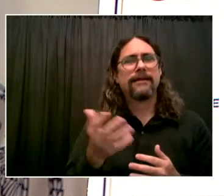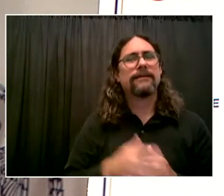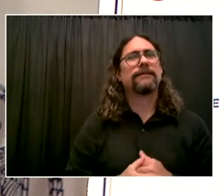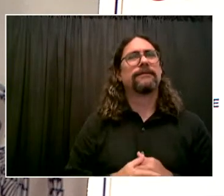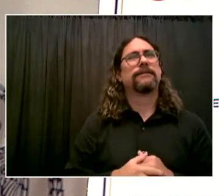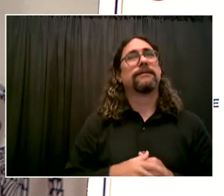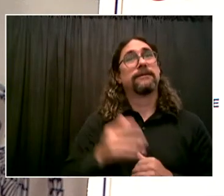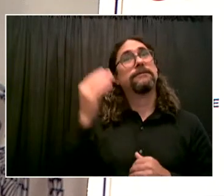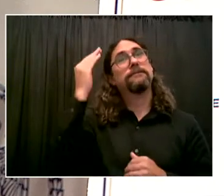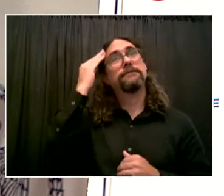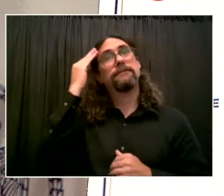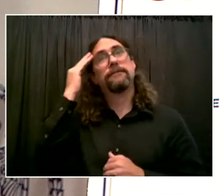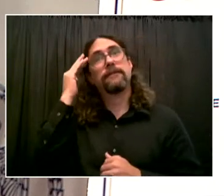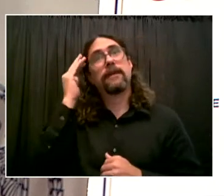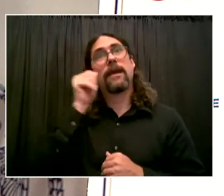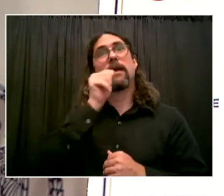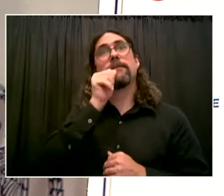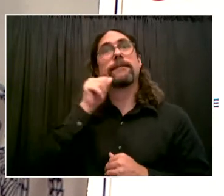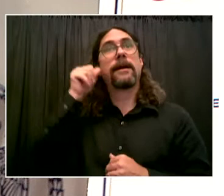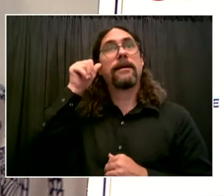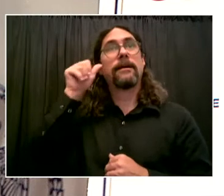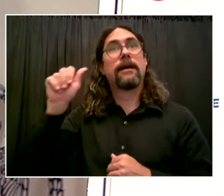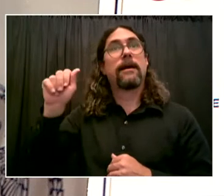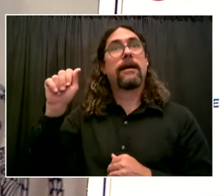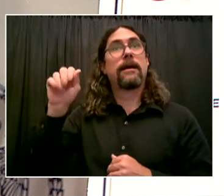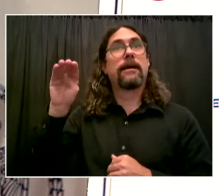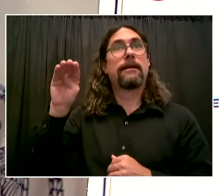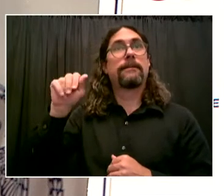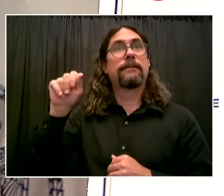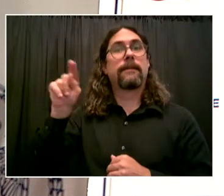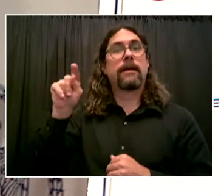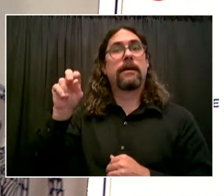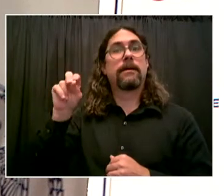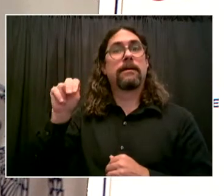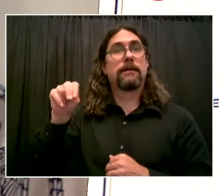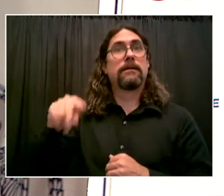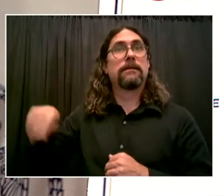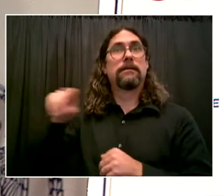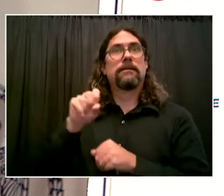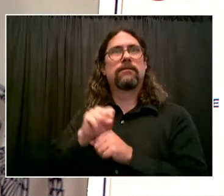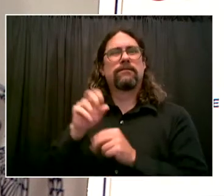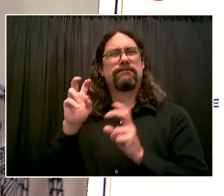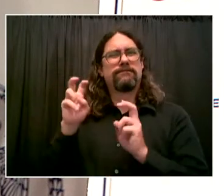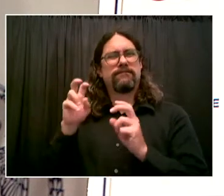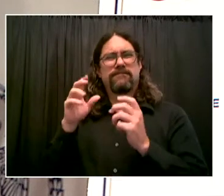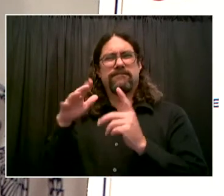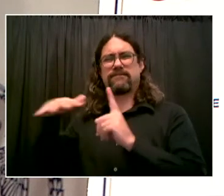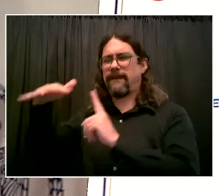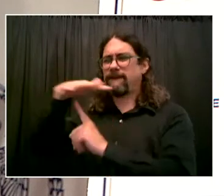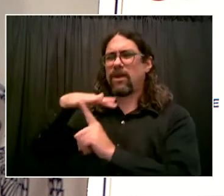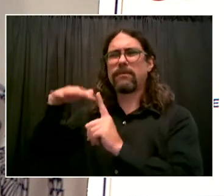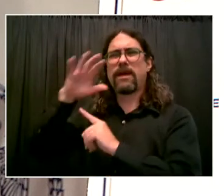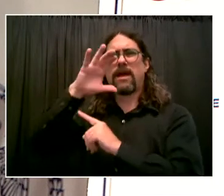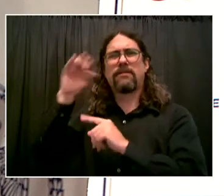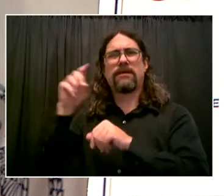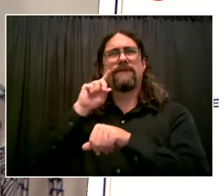THAT PARTICULARLY IN THE CONTEXT OF THE CONDITIONS THAT HAVE BEEN REPORTED ASOT ME OF AMZAONS '